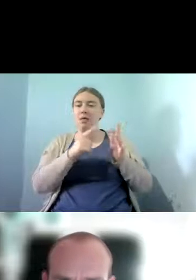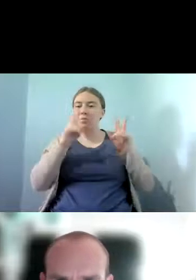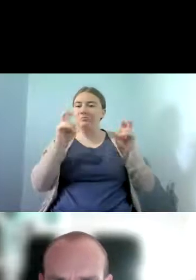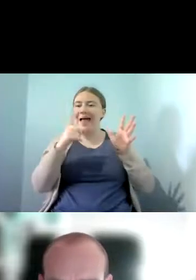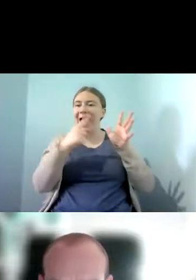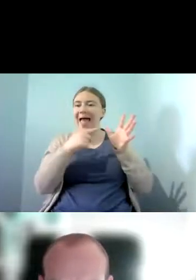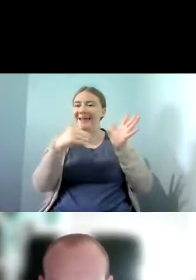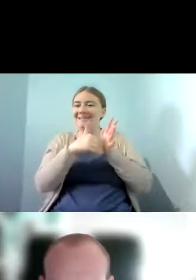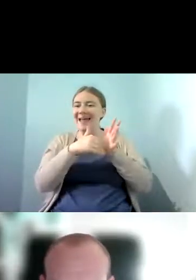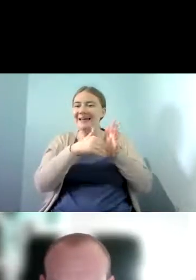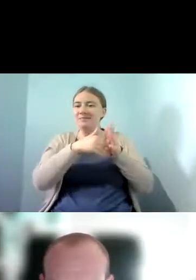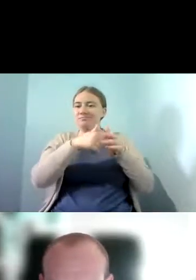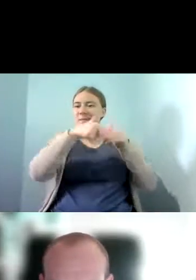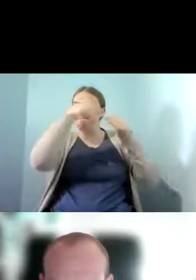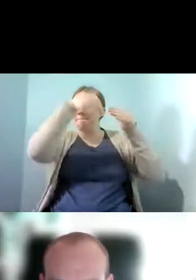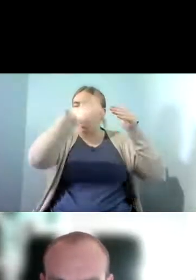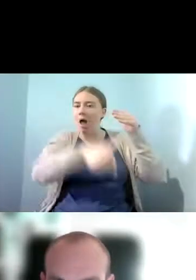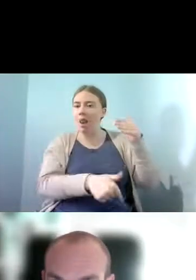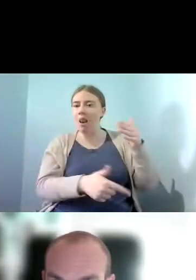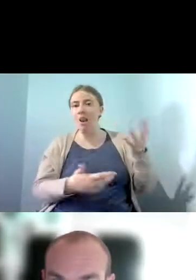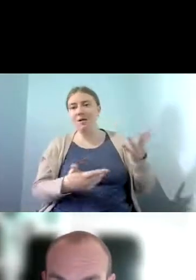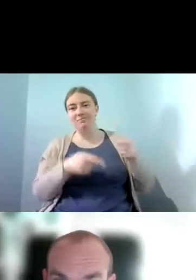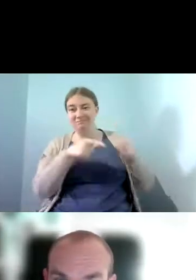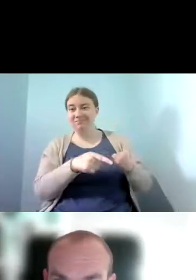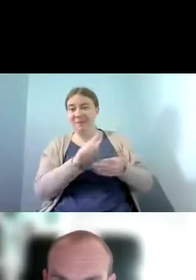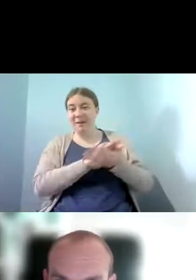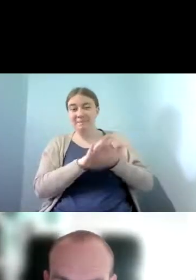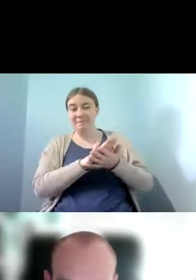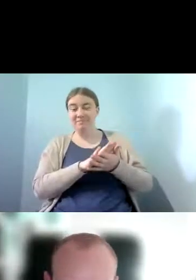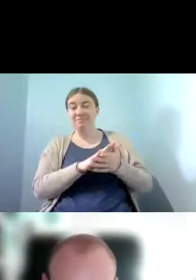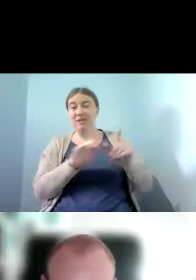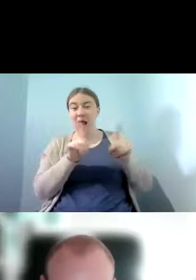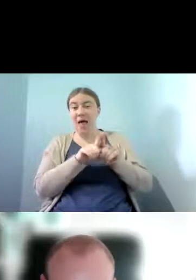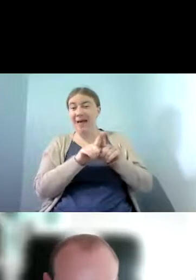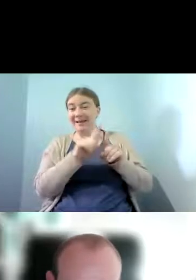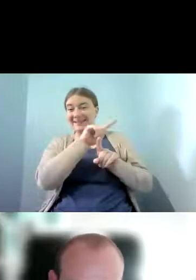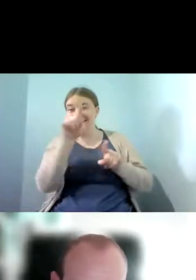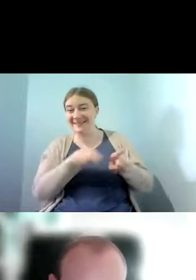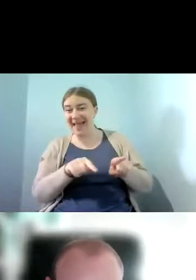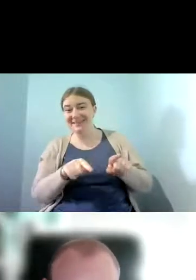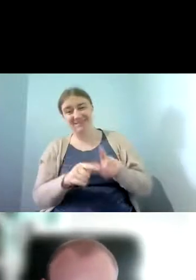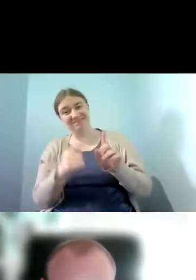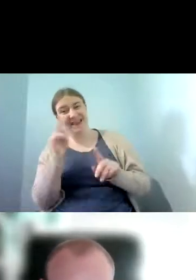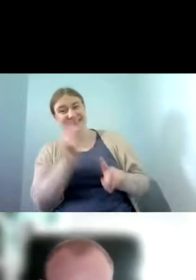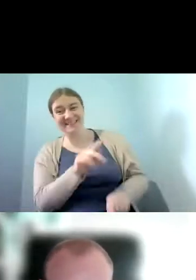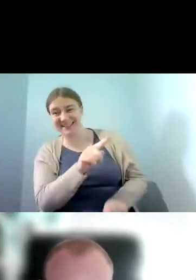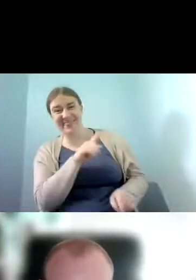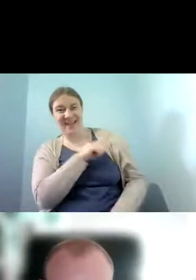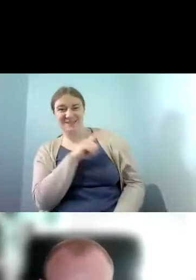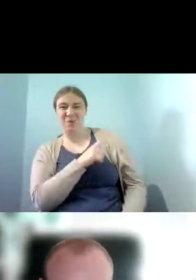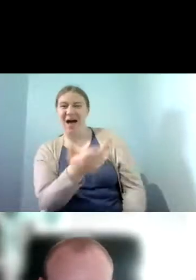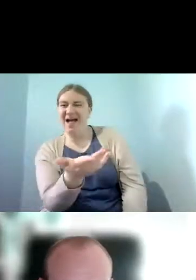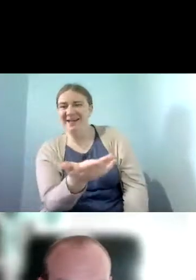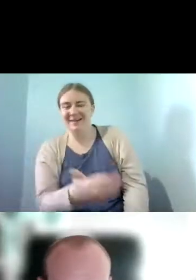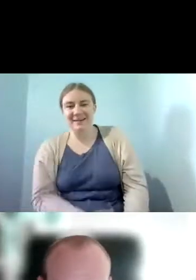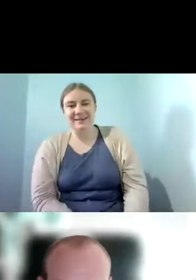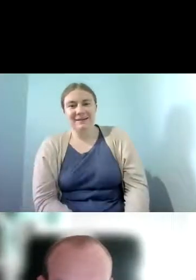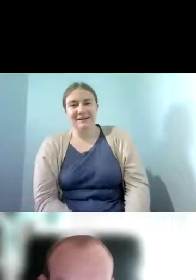pile which um is is basically shaped like a z hence its name um and we plan to install them by